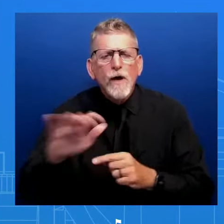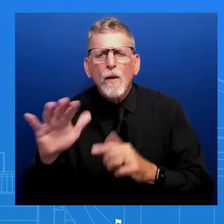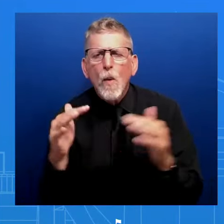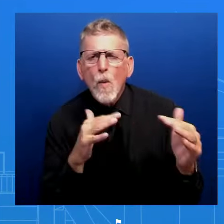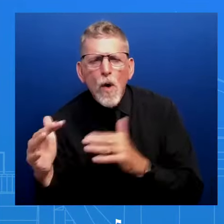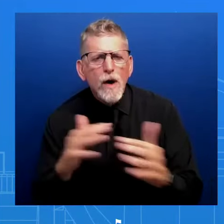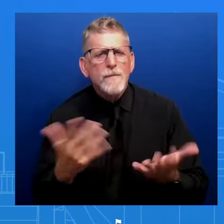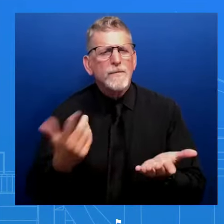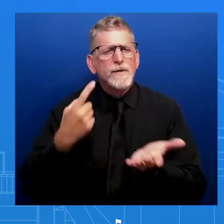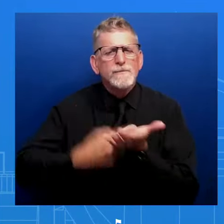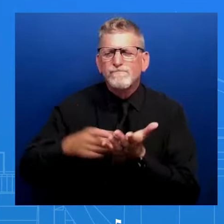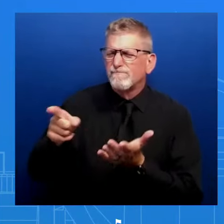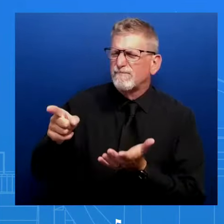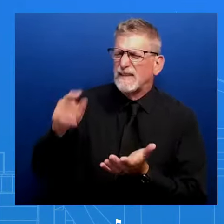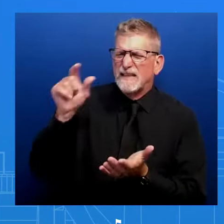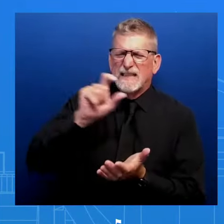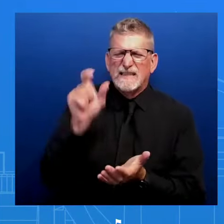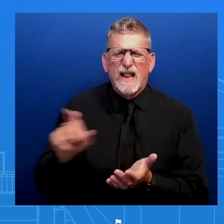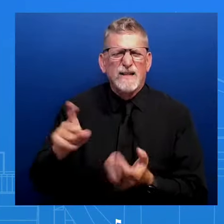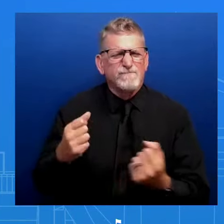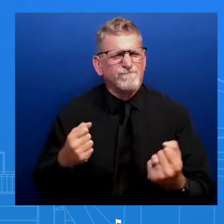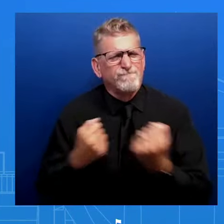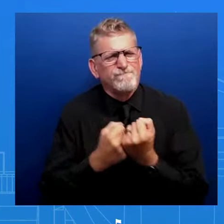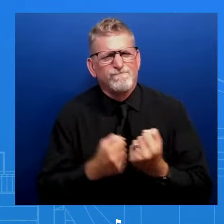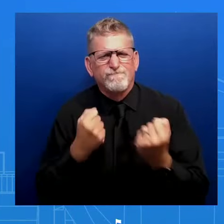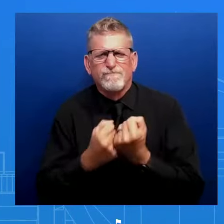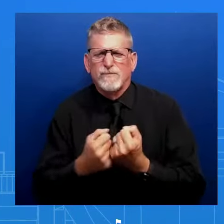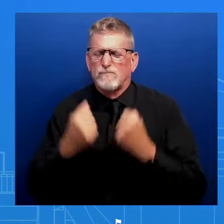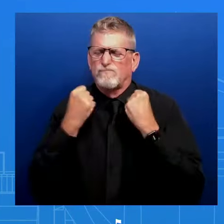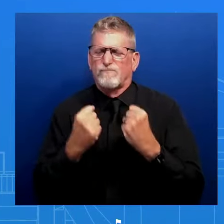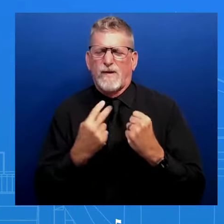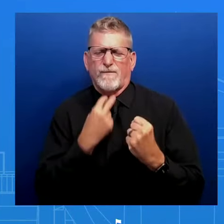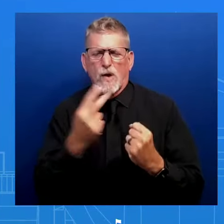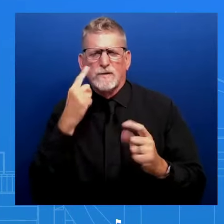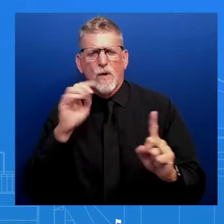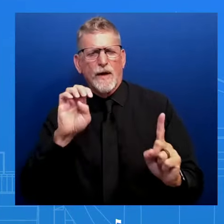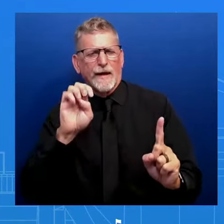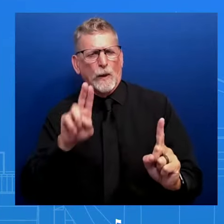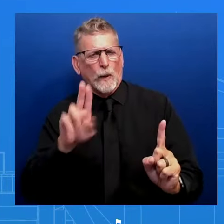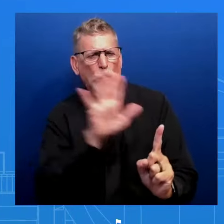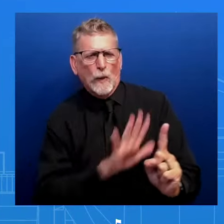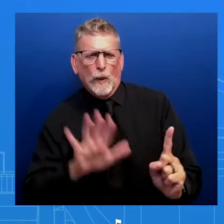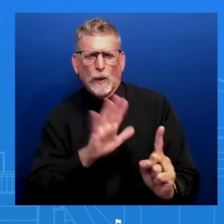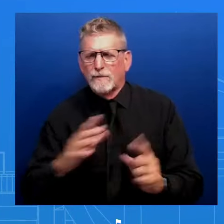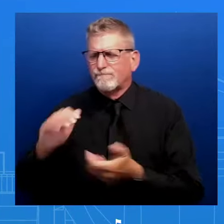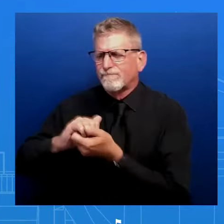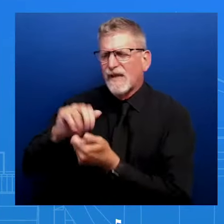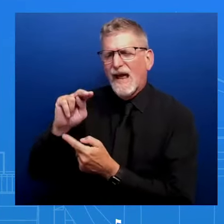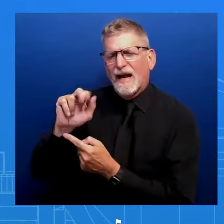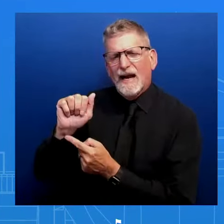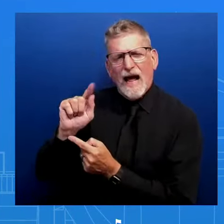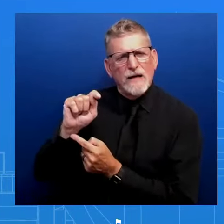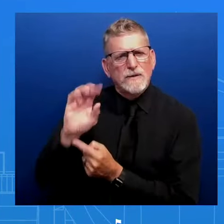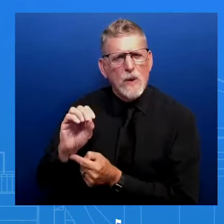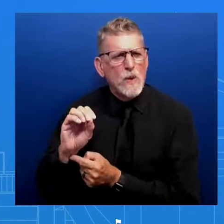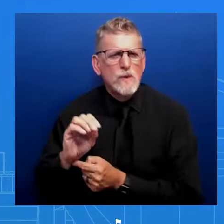and within the NATO Alliance certainly remain important. Italy hosts approximately 30,000 American service members,